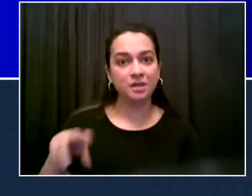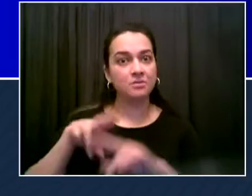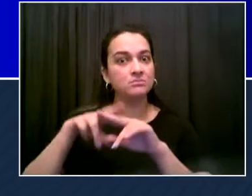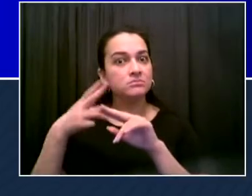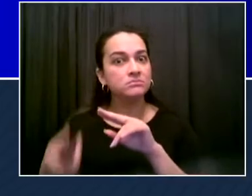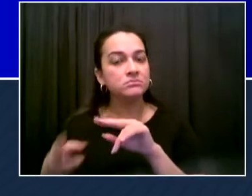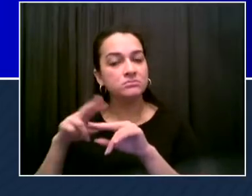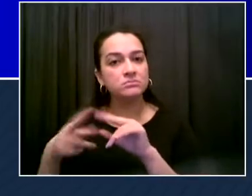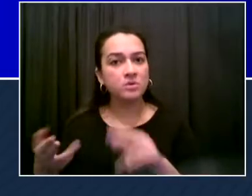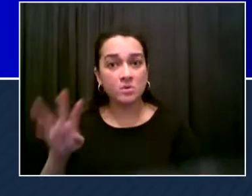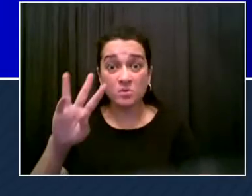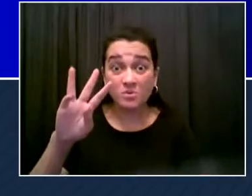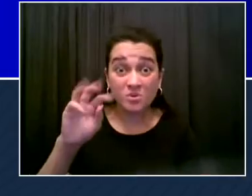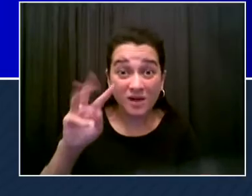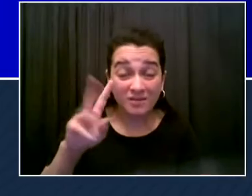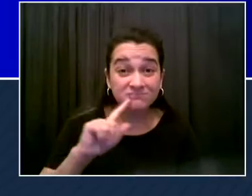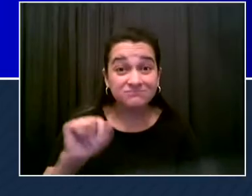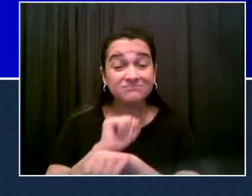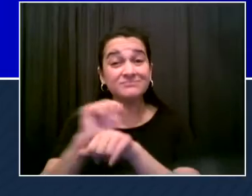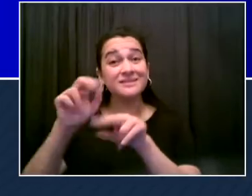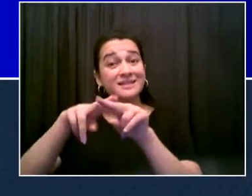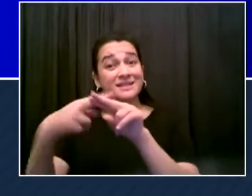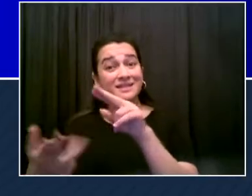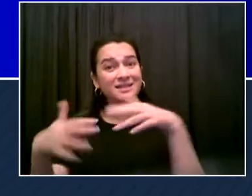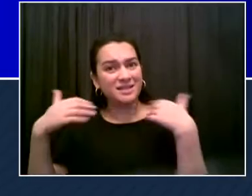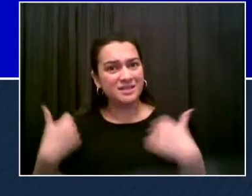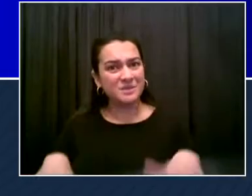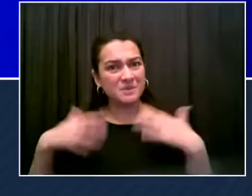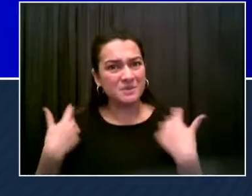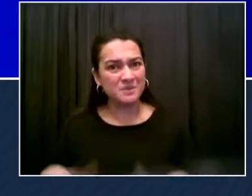PEOPLE TESTING POSITIVE CITYWIDE FOR COVID-19.